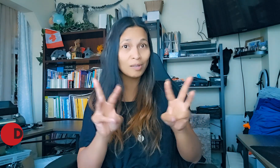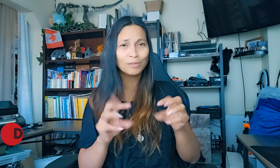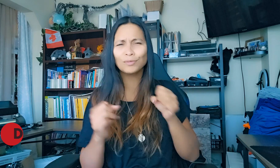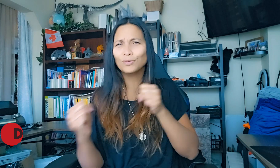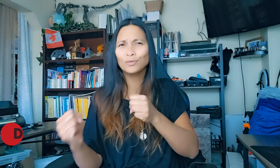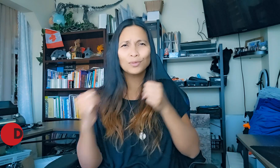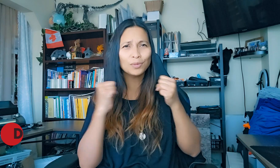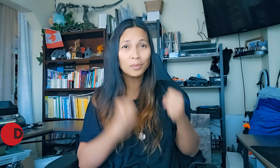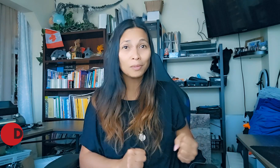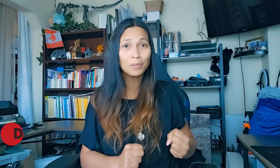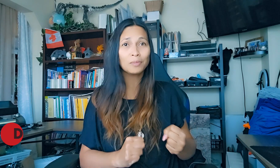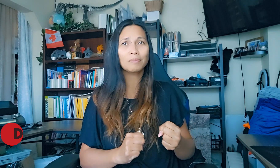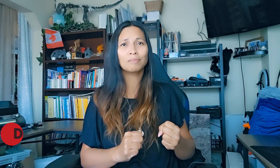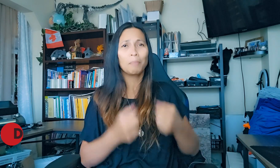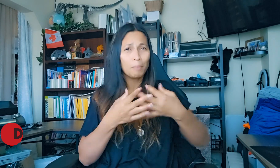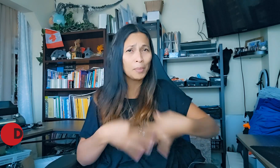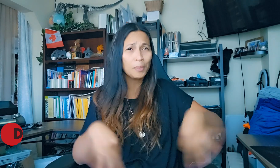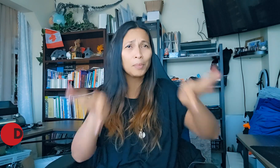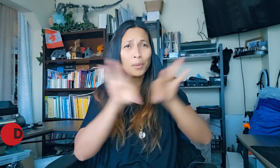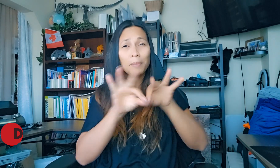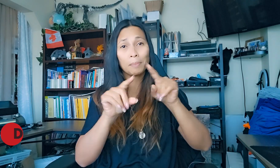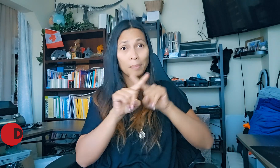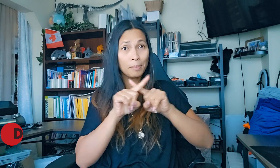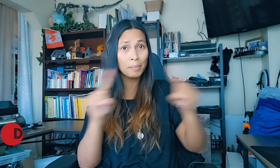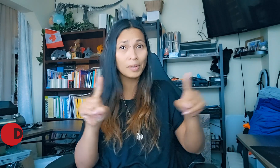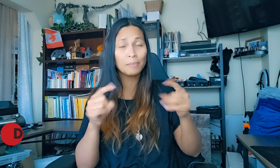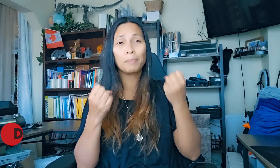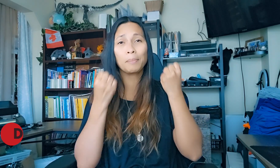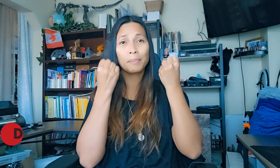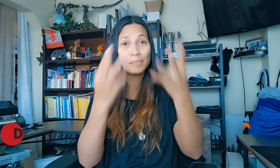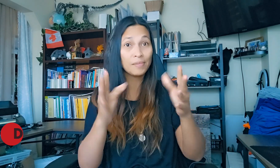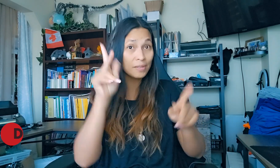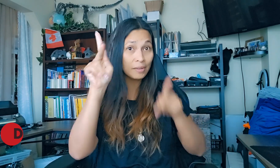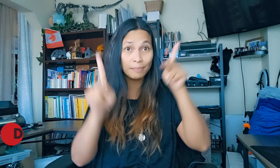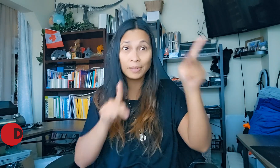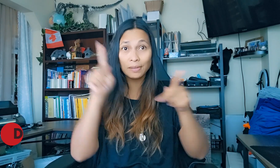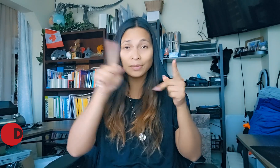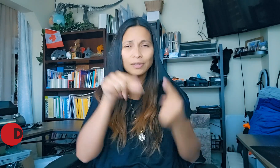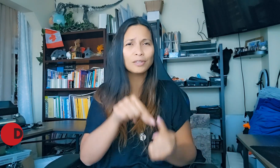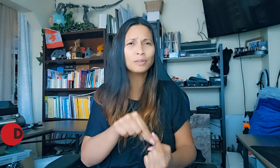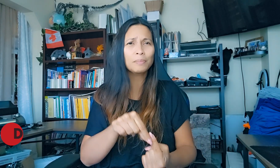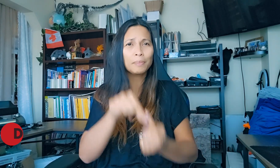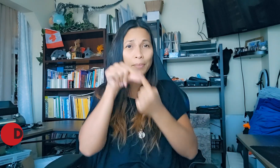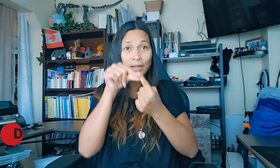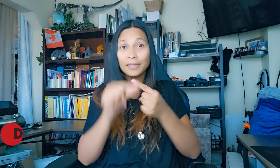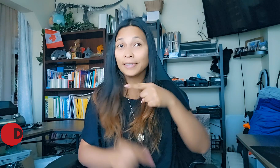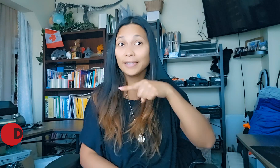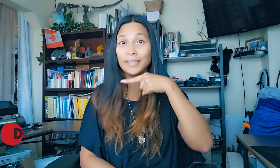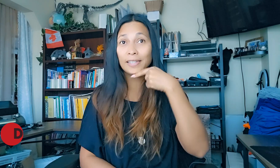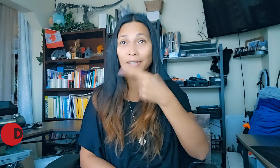I am proud to be Deaf. Our History is... wow, strong and important! Many people,